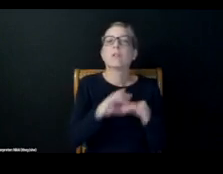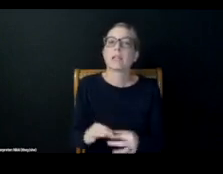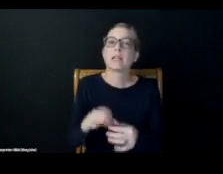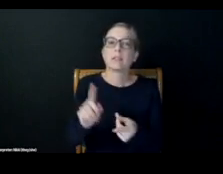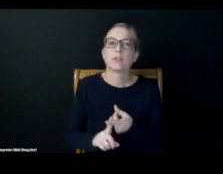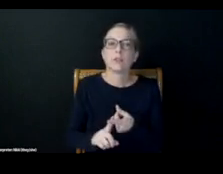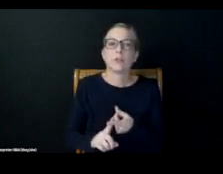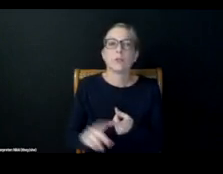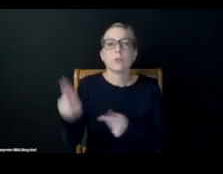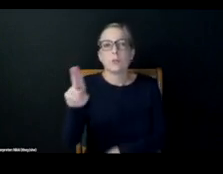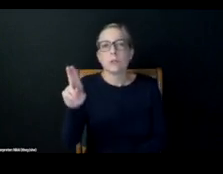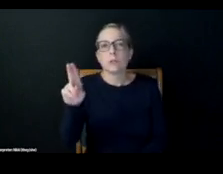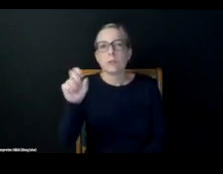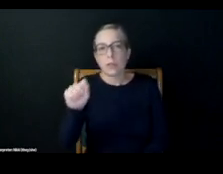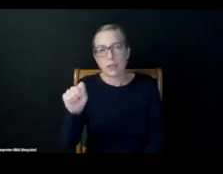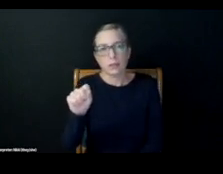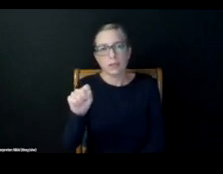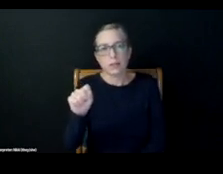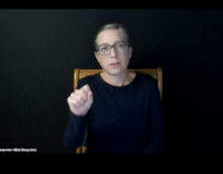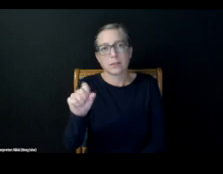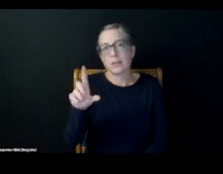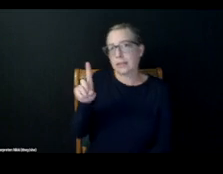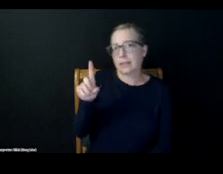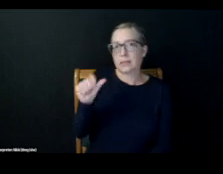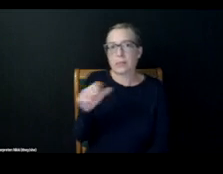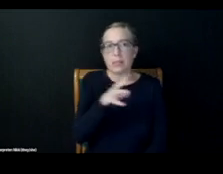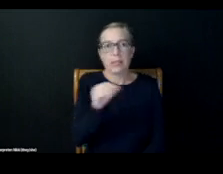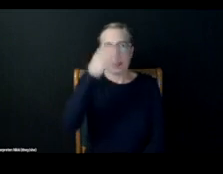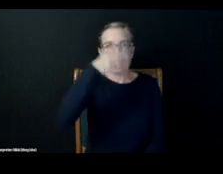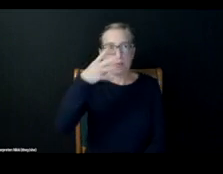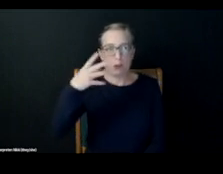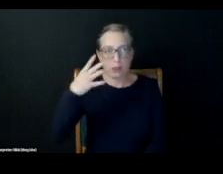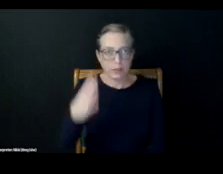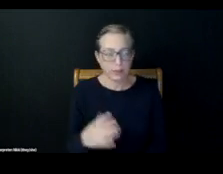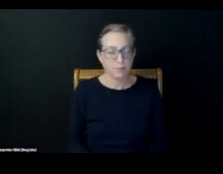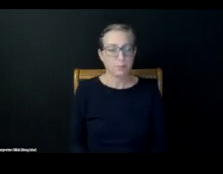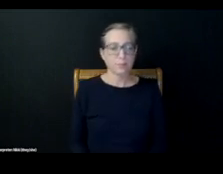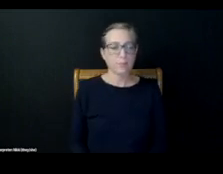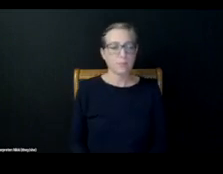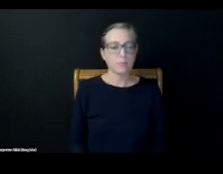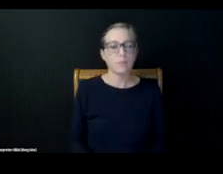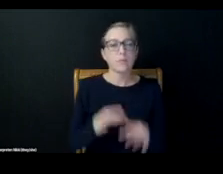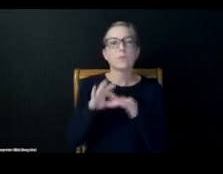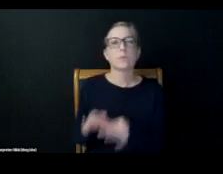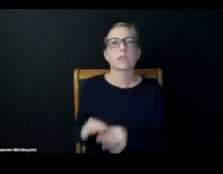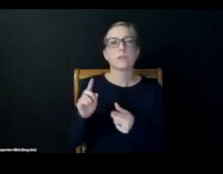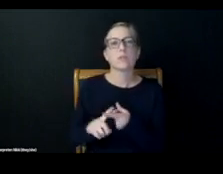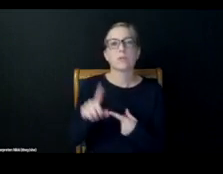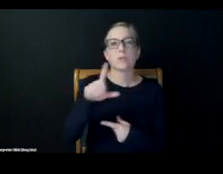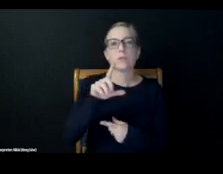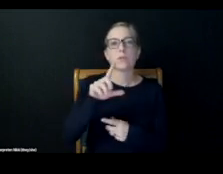In the US, according to the Census data in 2020, about one in four people,